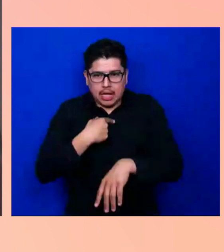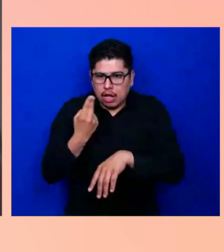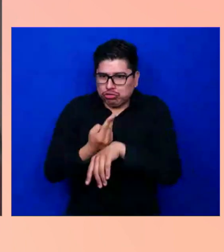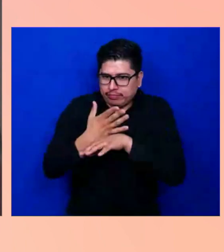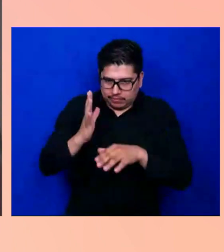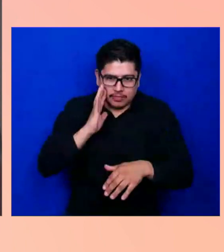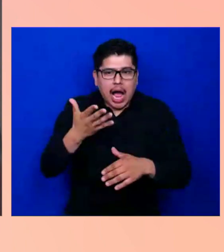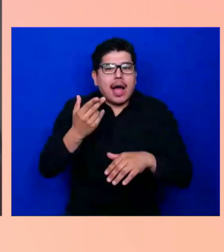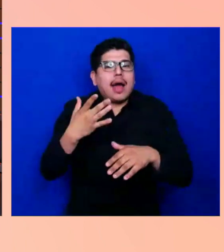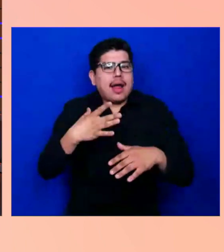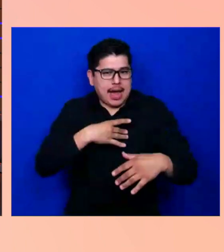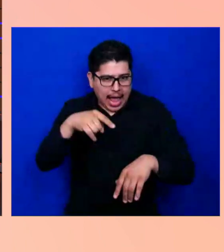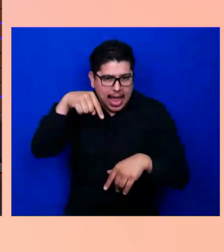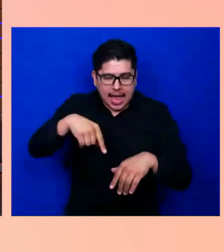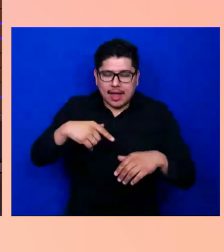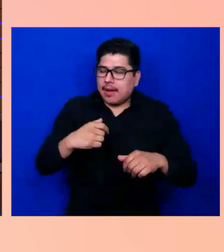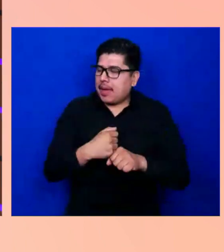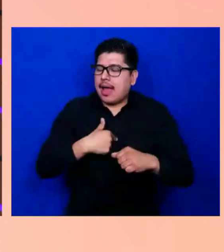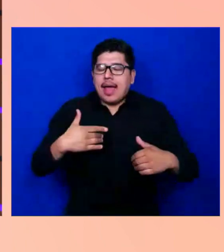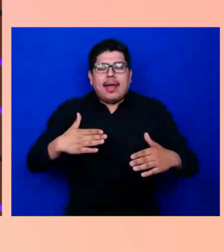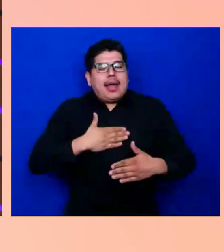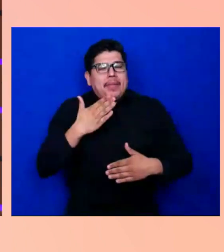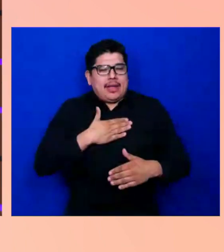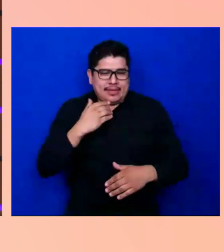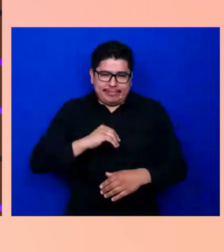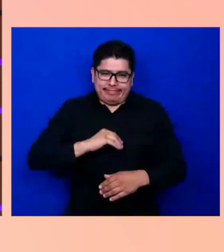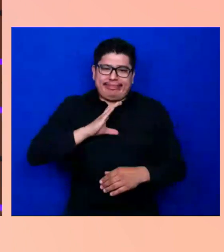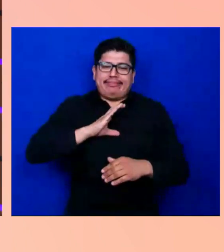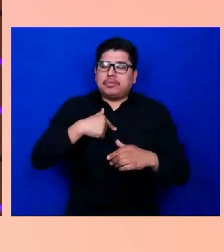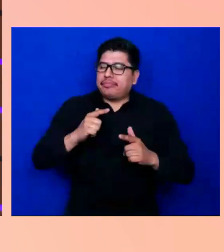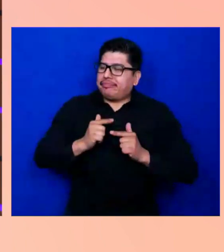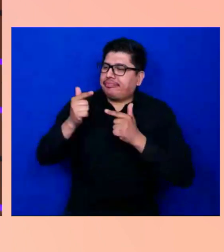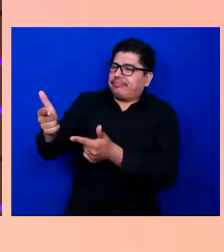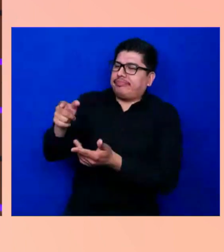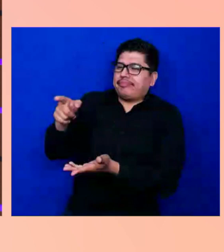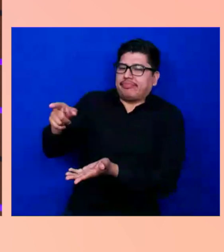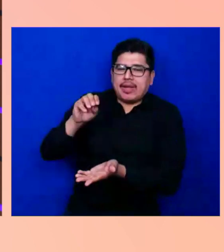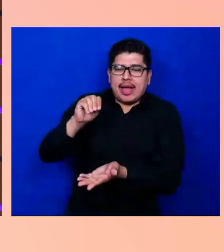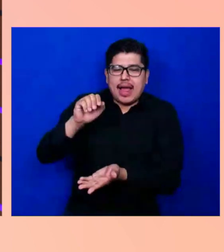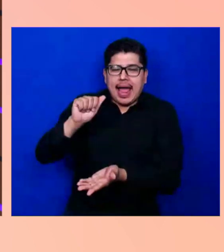Over to you Amanda. Thanks for sharing your story, Ginny.